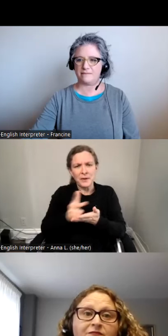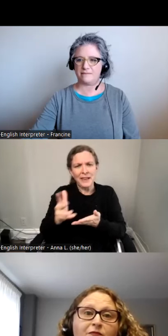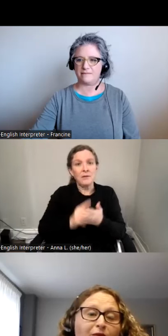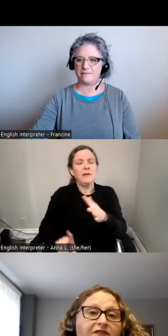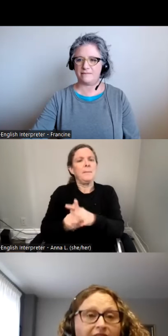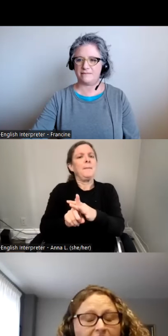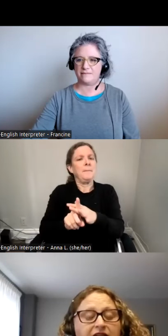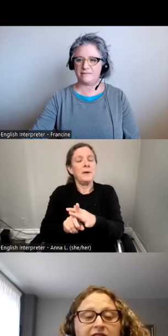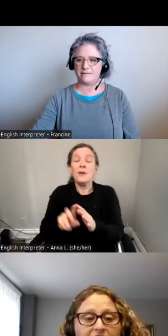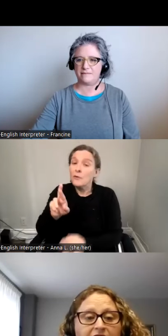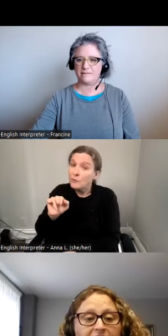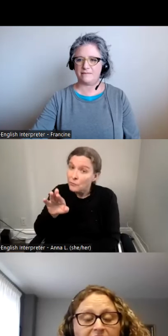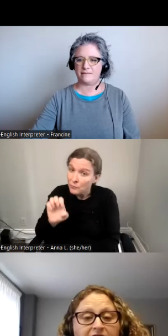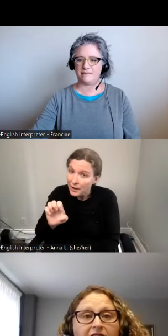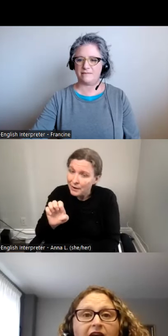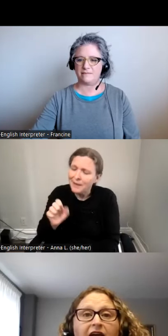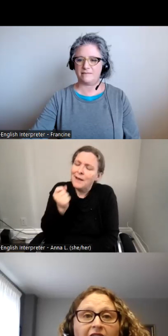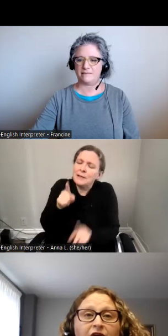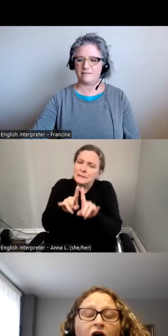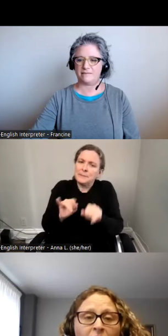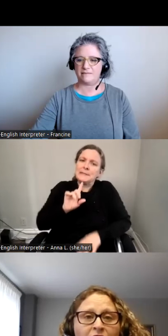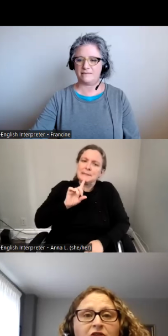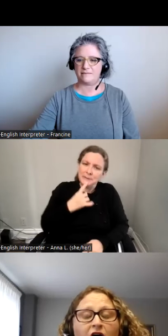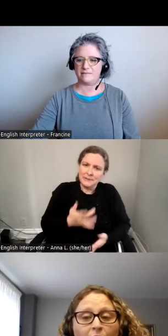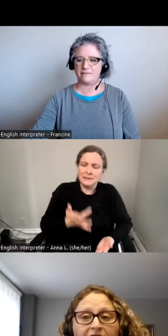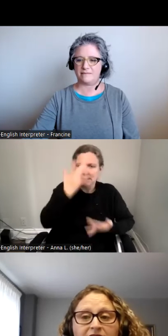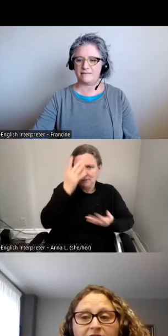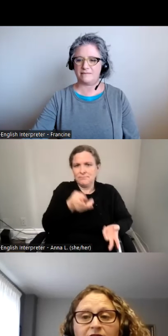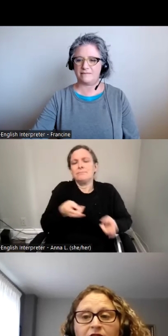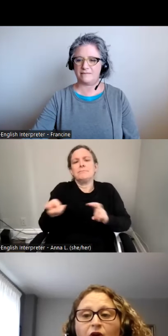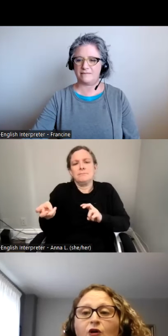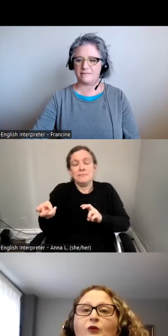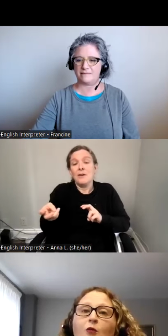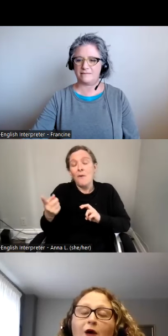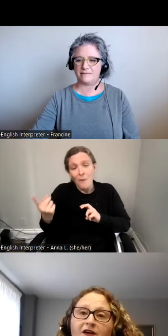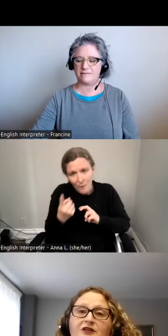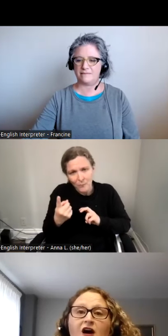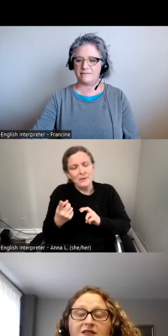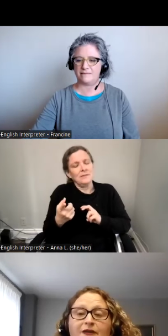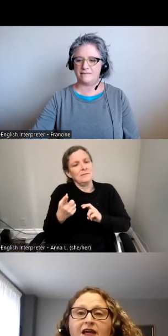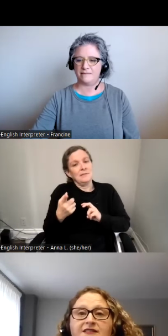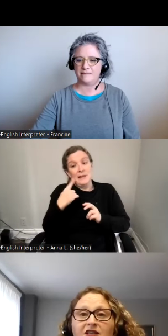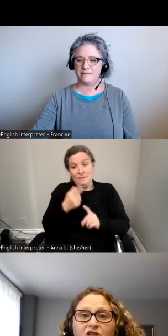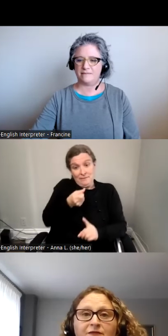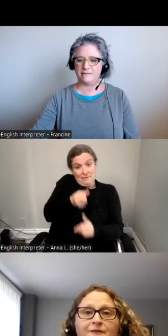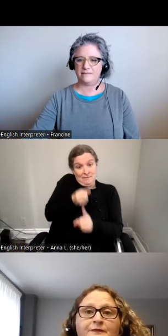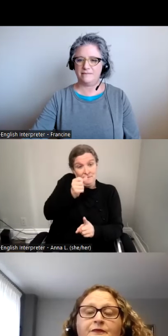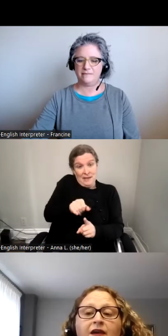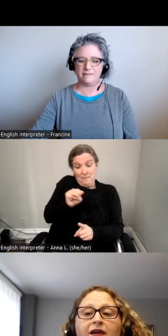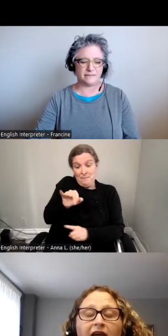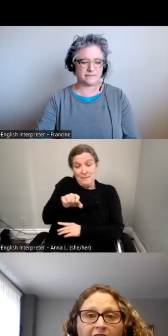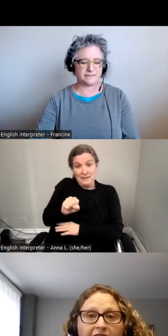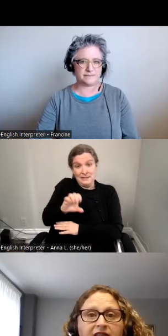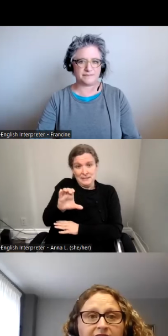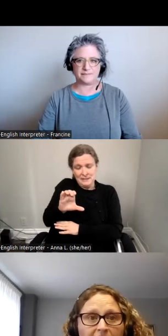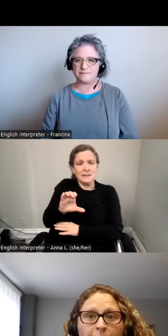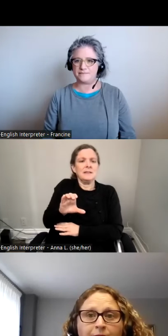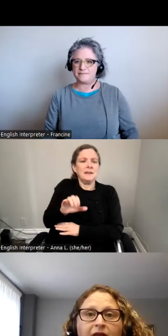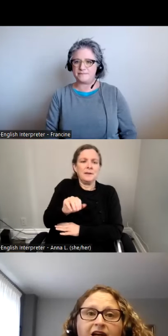This can develop weeks after a mild covid infection.